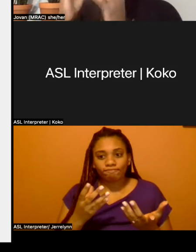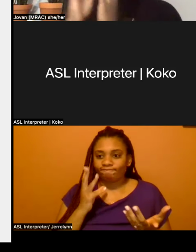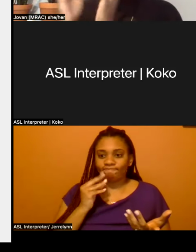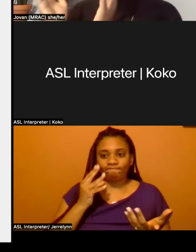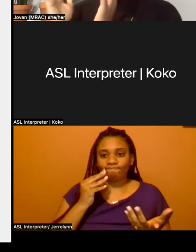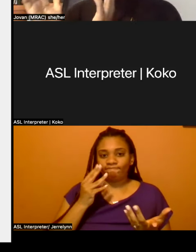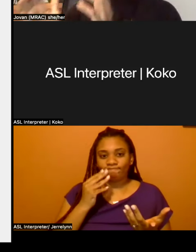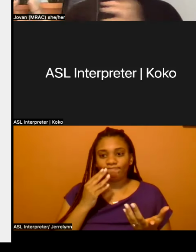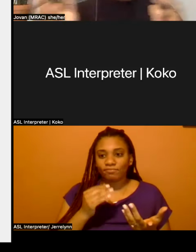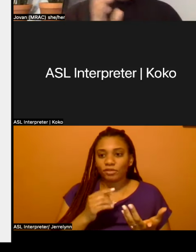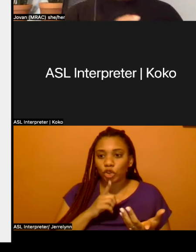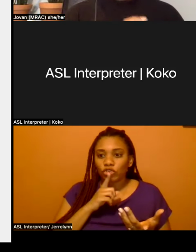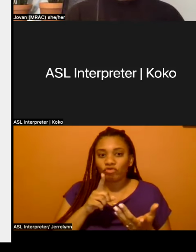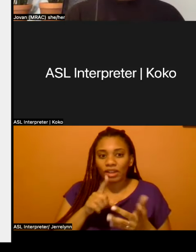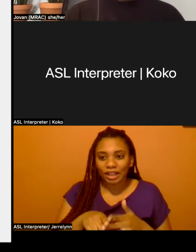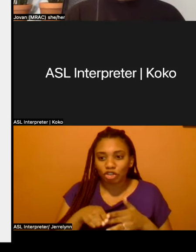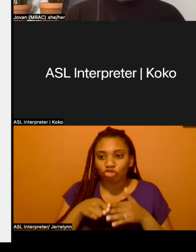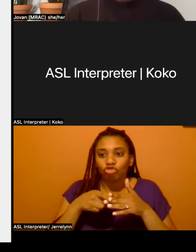into the career side of your art making.